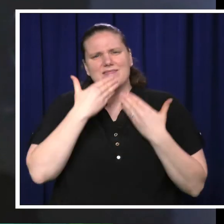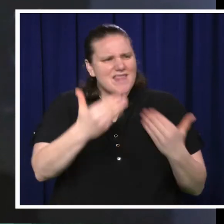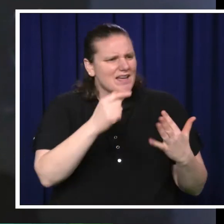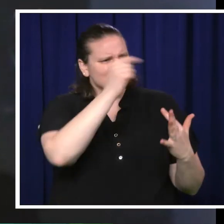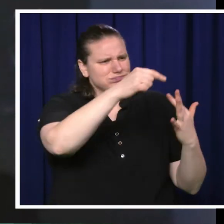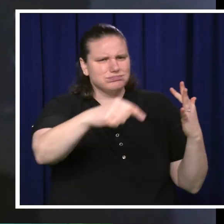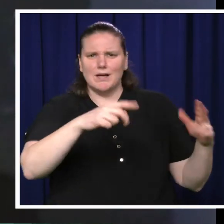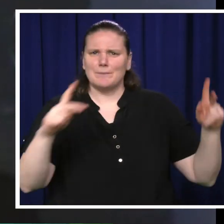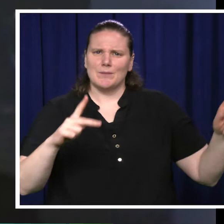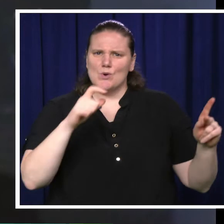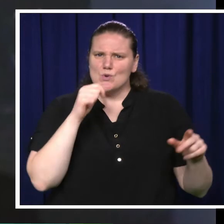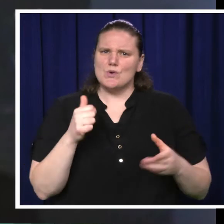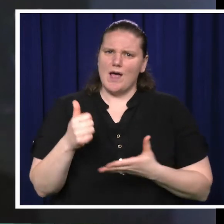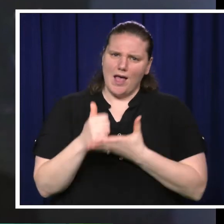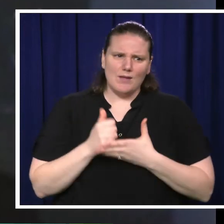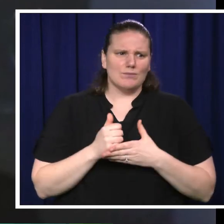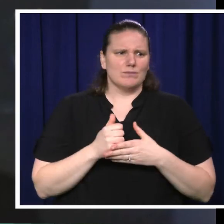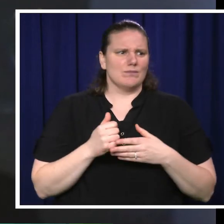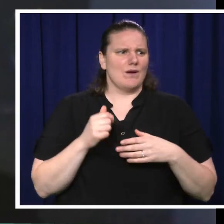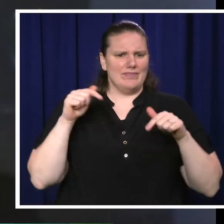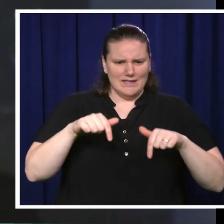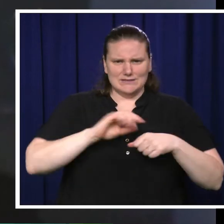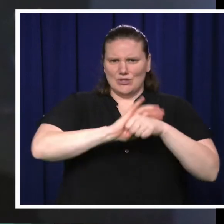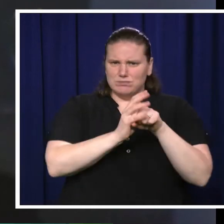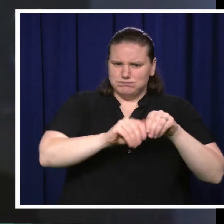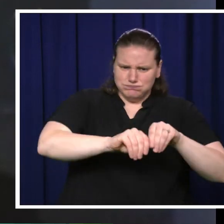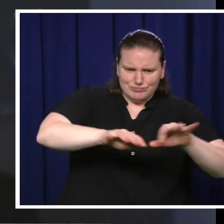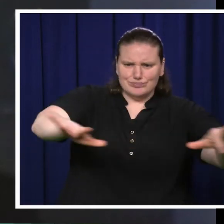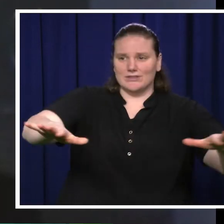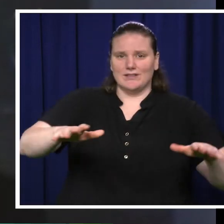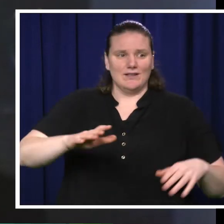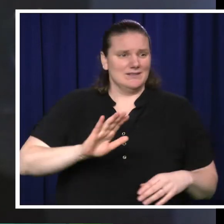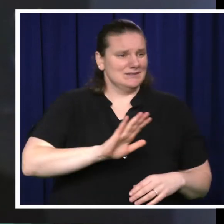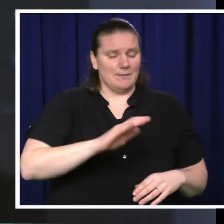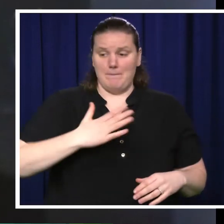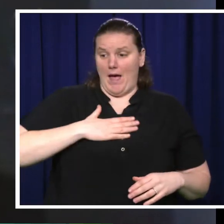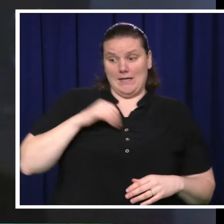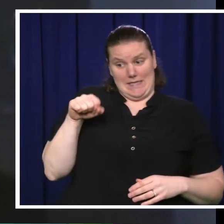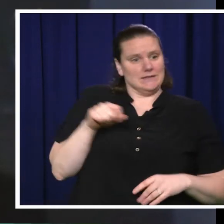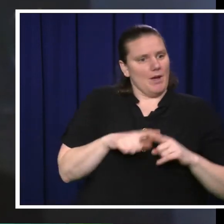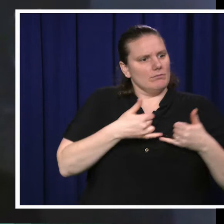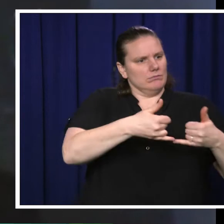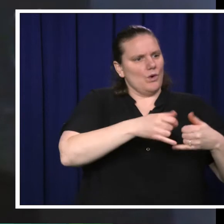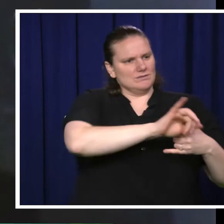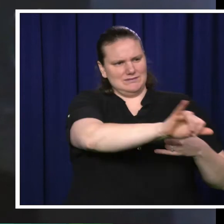I just want to thank everybody who worked on this outbreak. It's their award as well as my award.